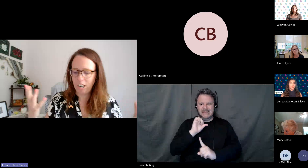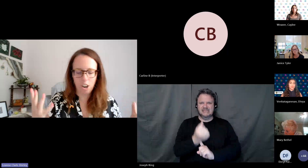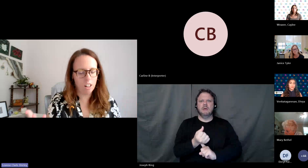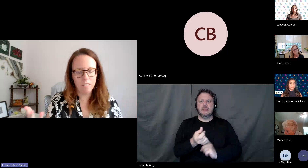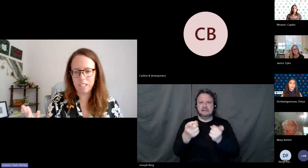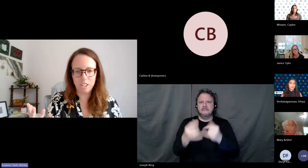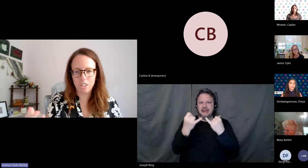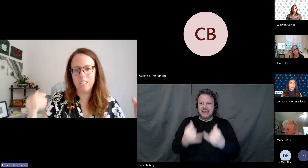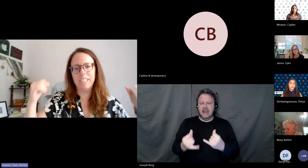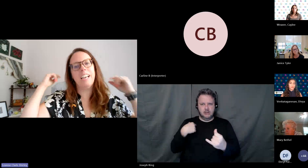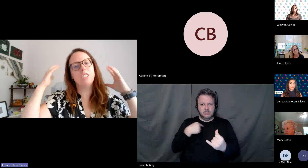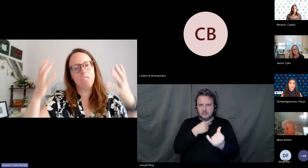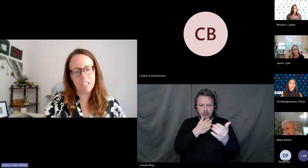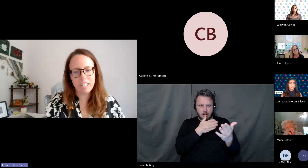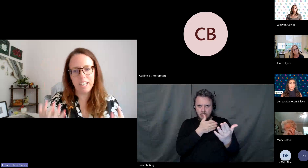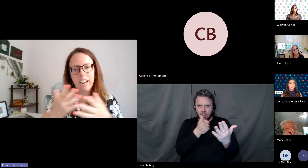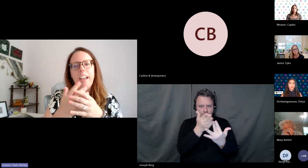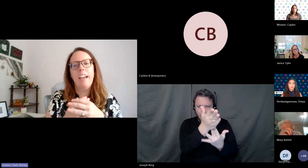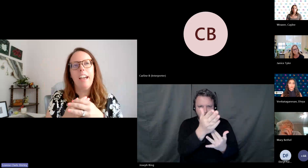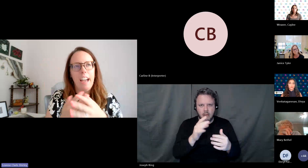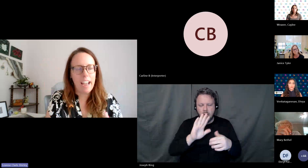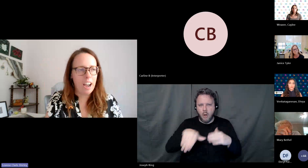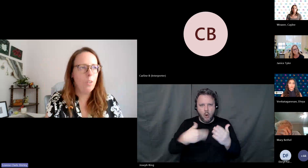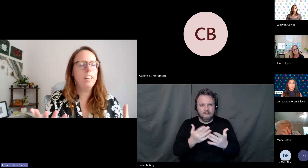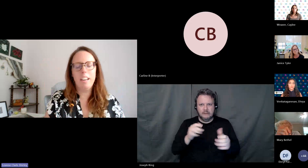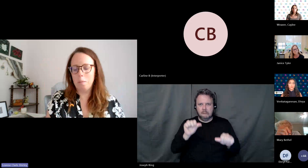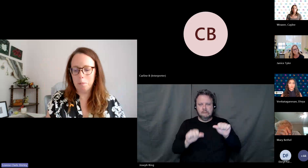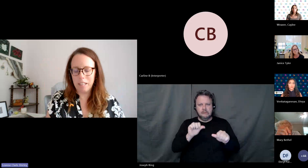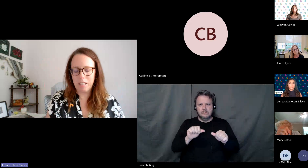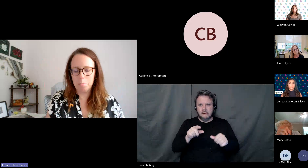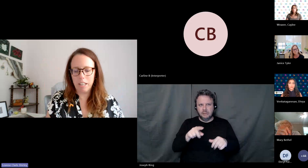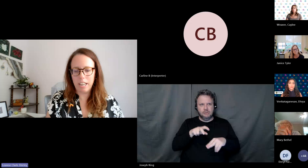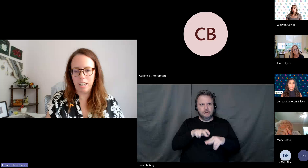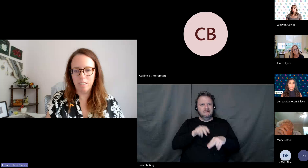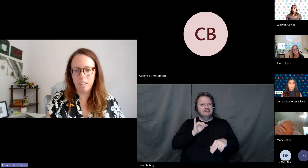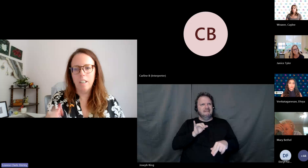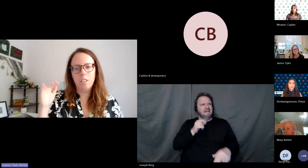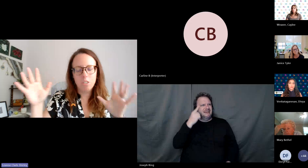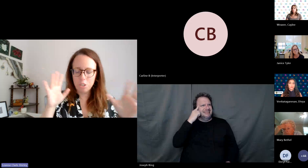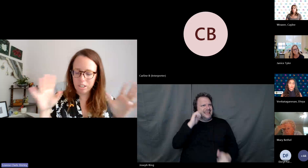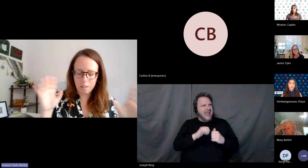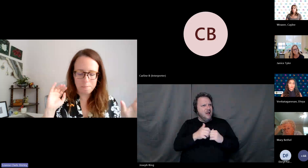So as we're navigating all of these uncertainties, as you're thinking, how can I implement this plan?